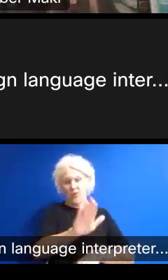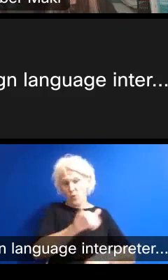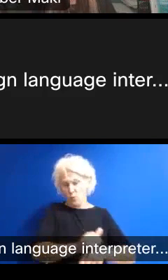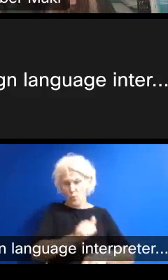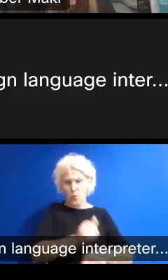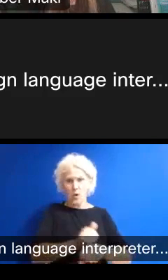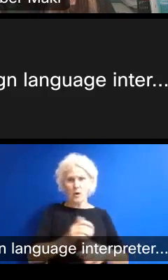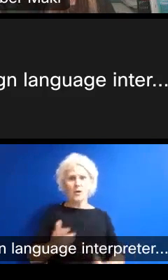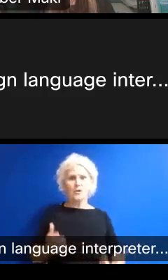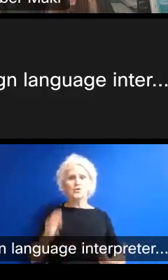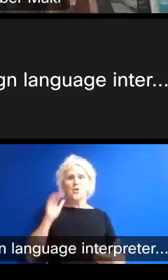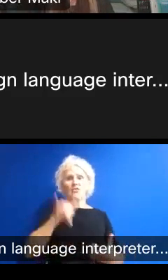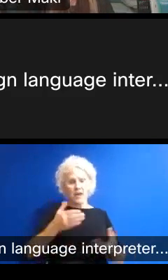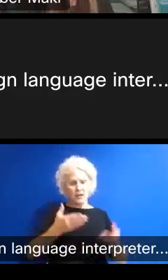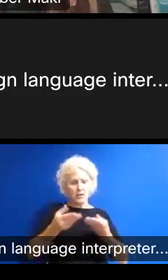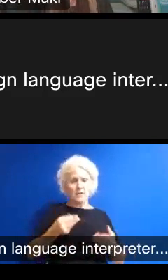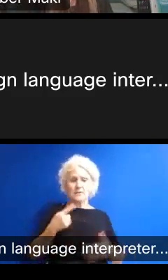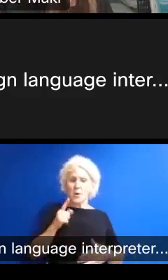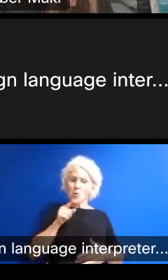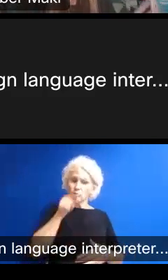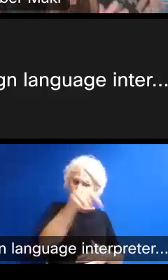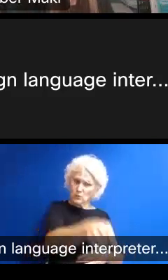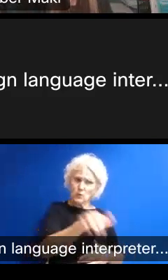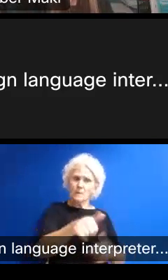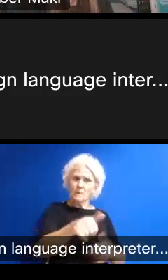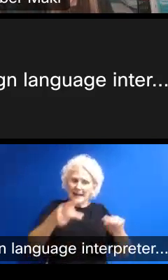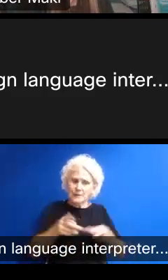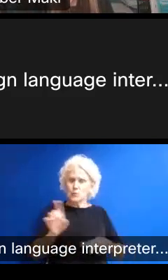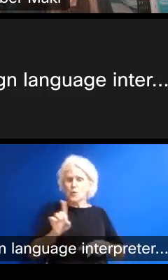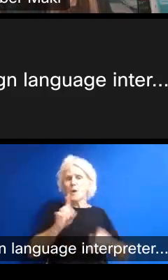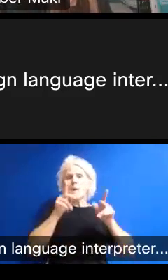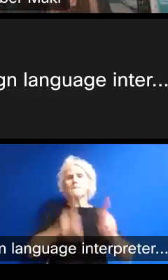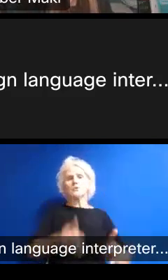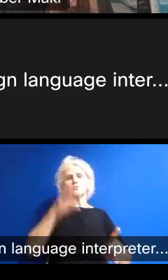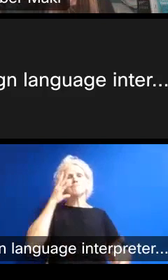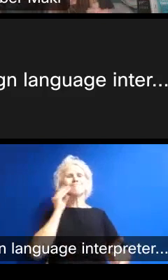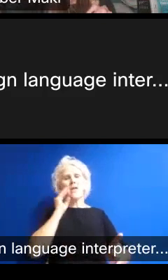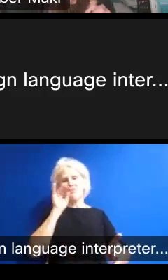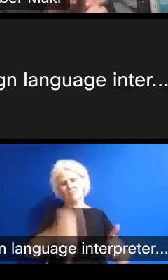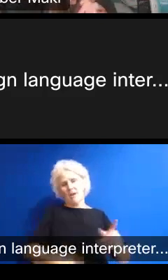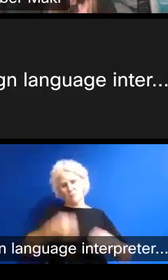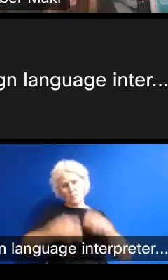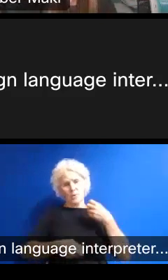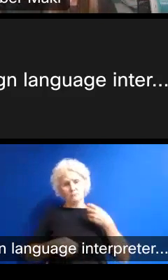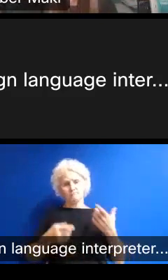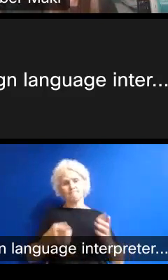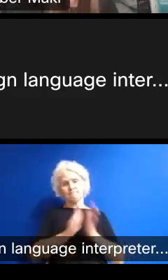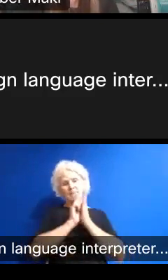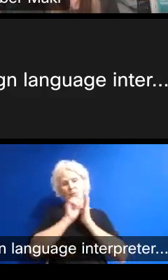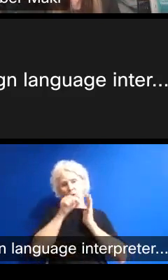where the person's experiencing the difficulties to address it right then and there under daily.